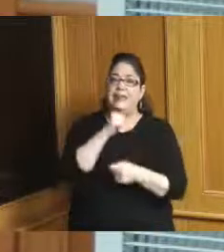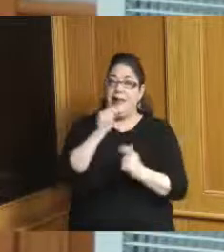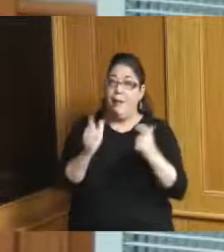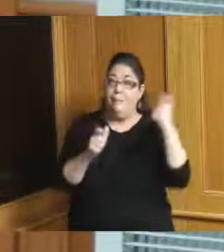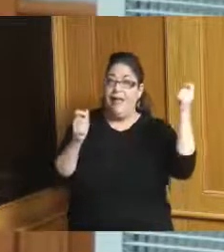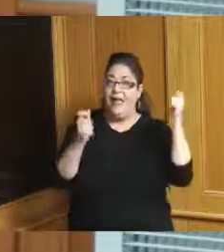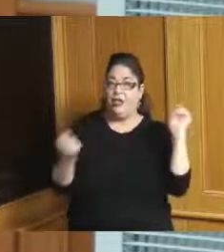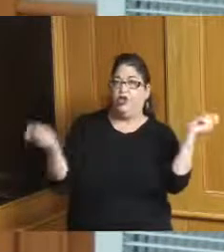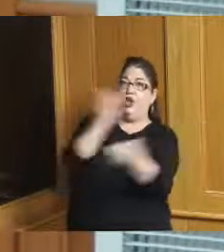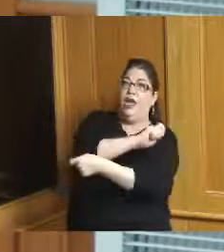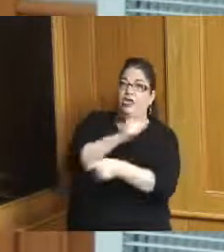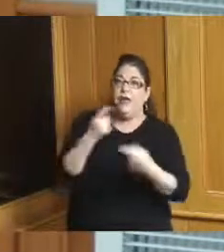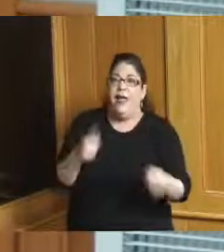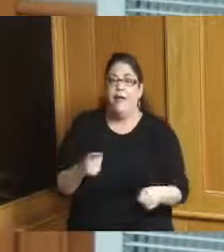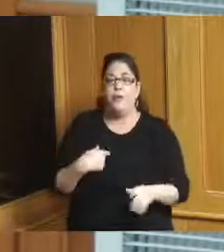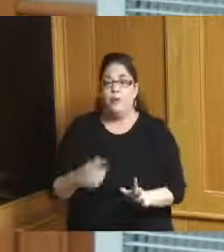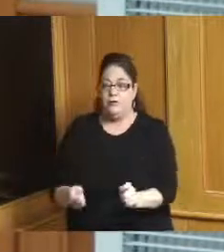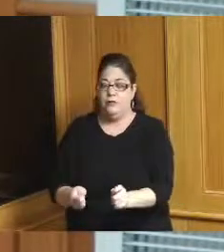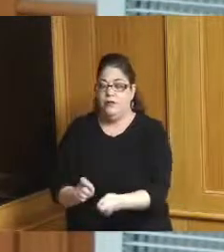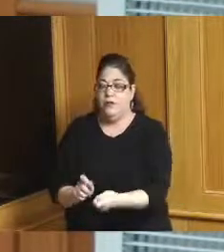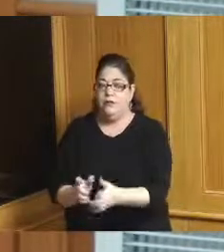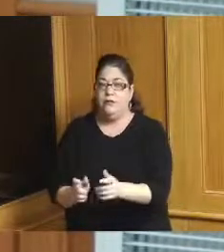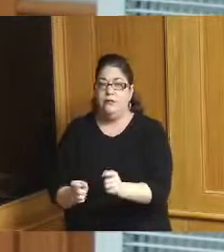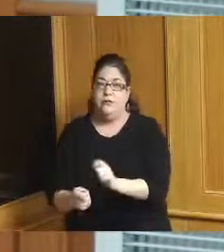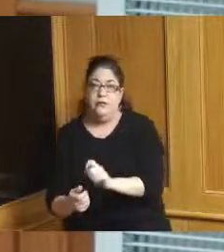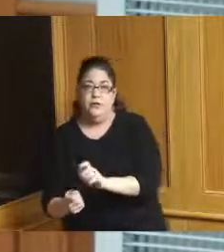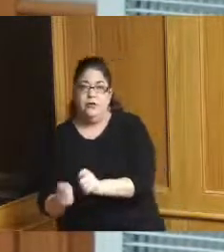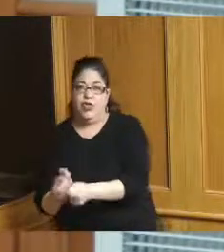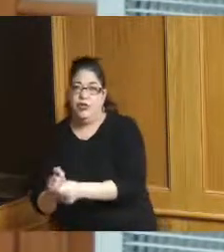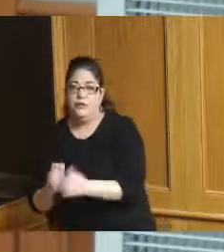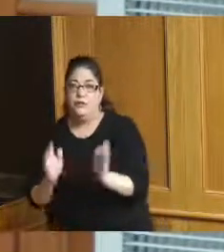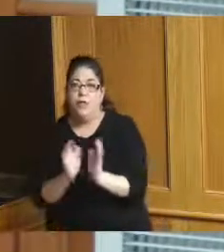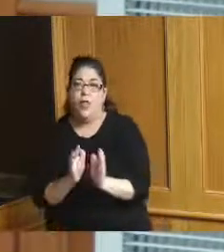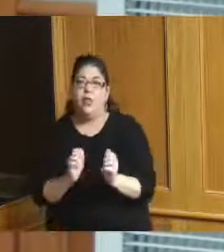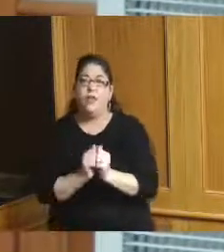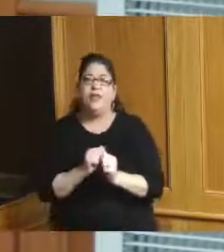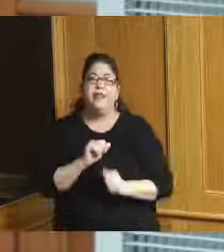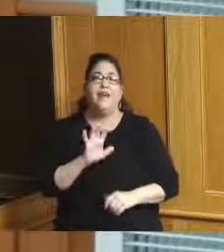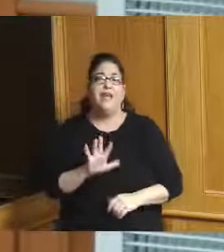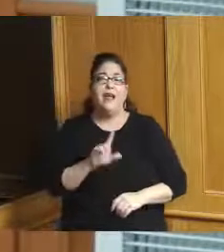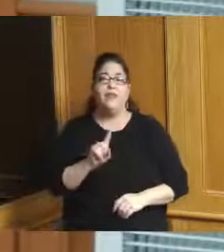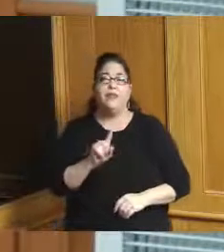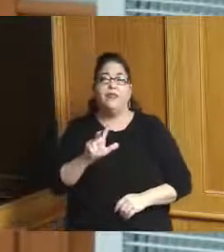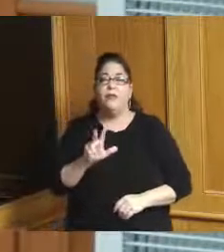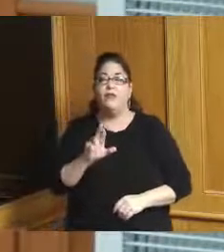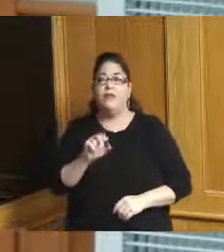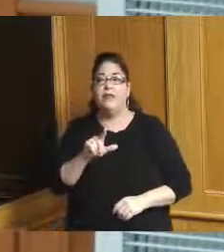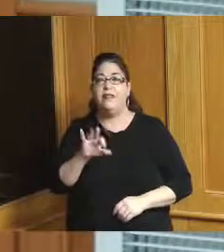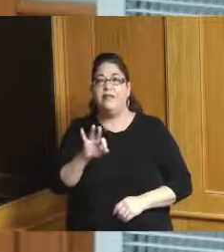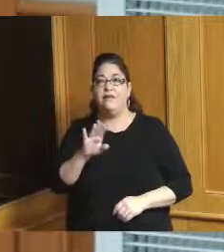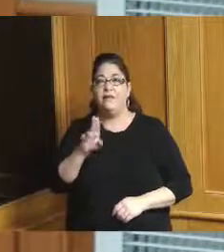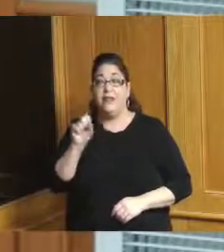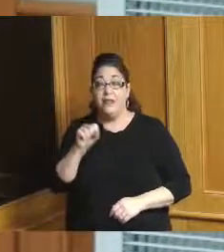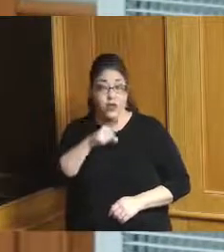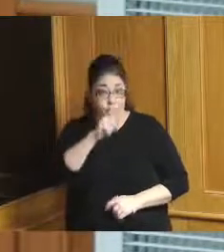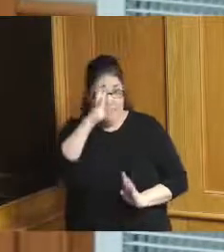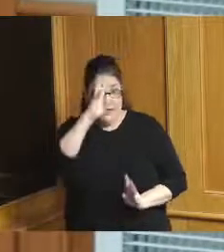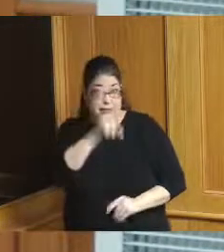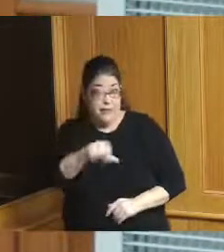and so we're going to have to do things like the 513 Relief bus where people can come together and maybe they're getting something else and then by well they're there they're like oh okay well